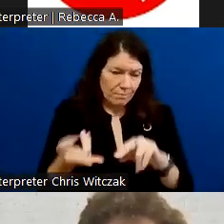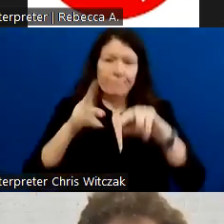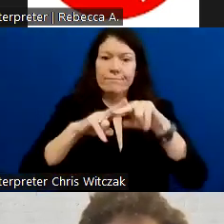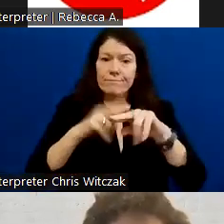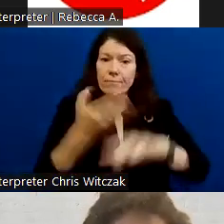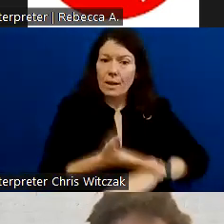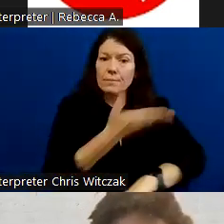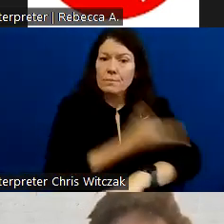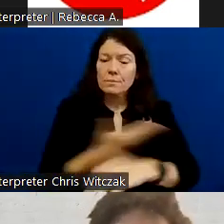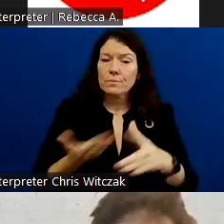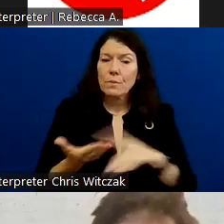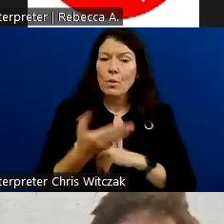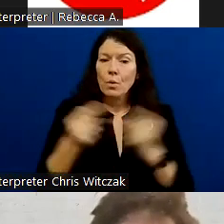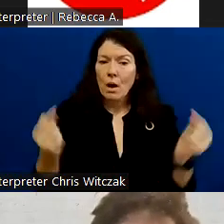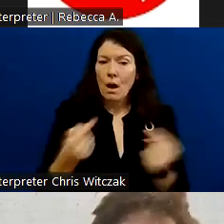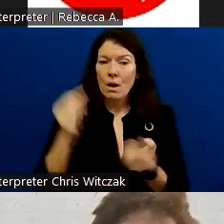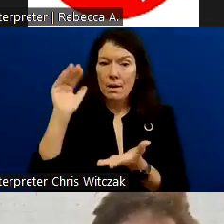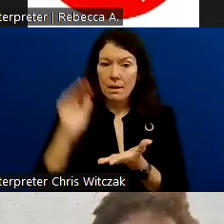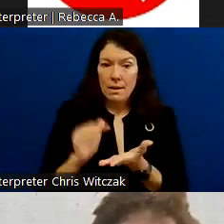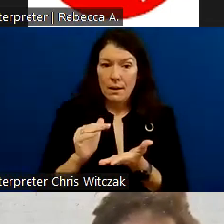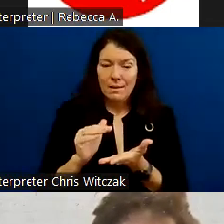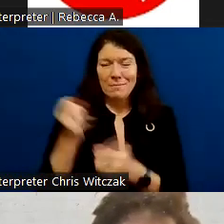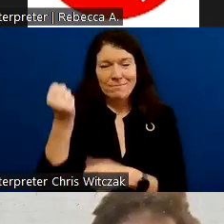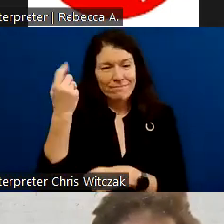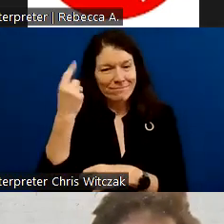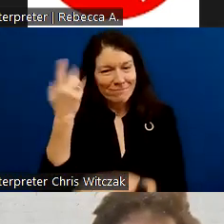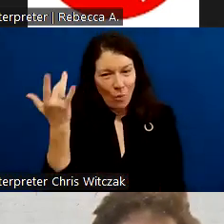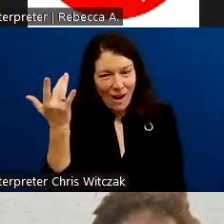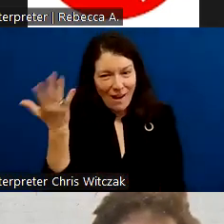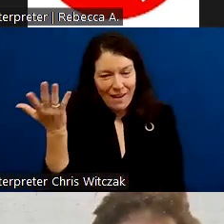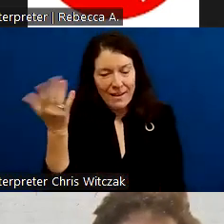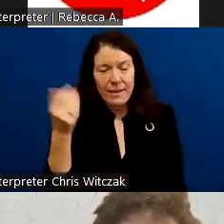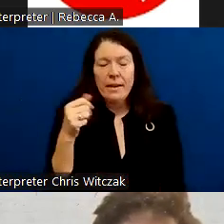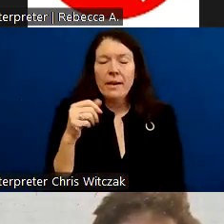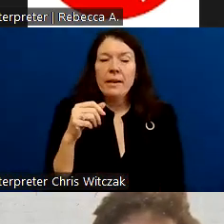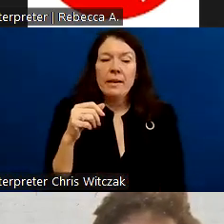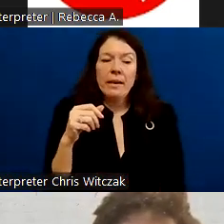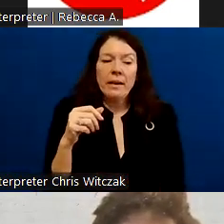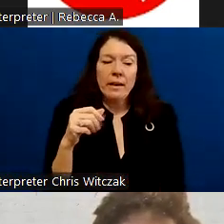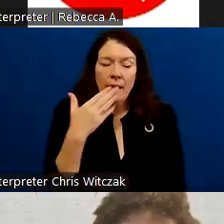through harm reduction and it makes a lot of sense why. Because when people feel that